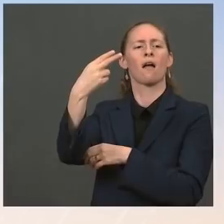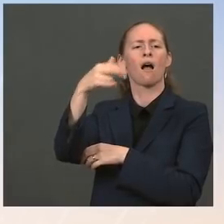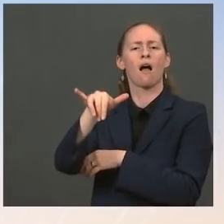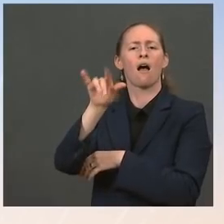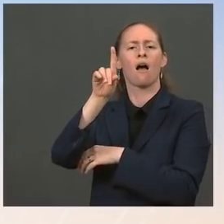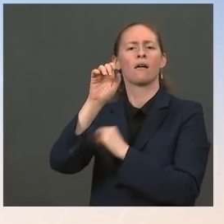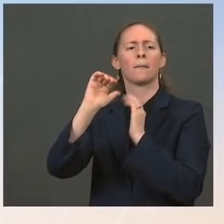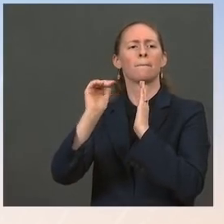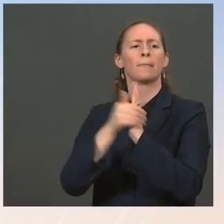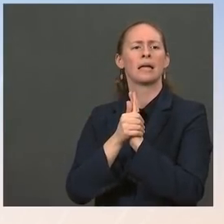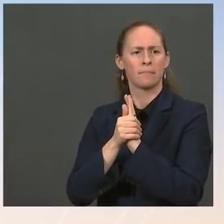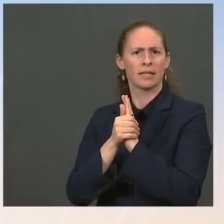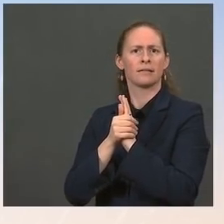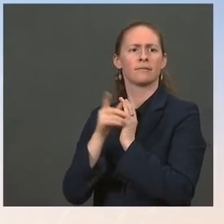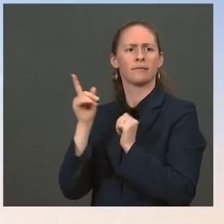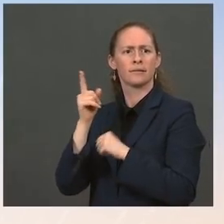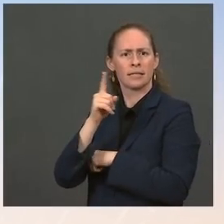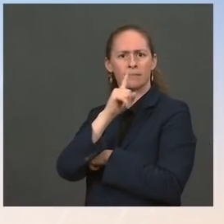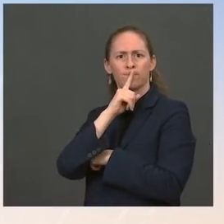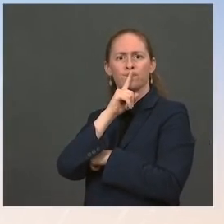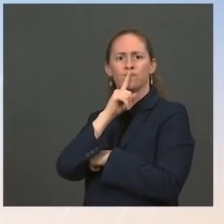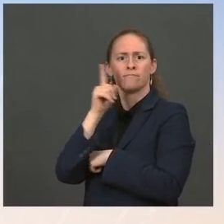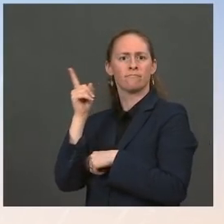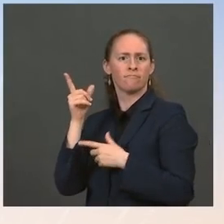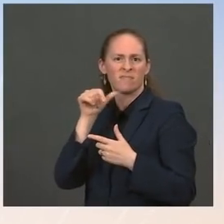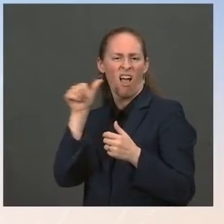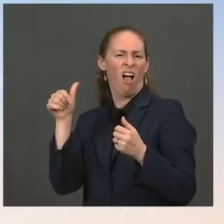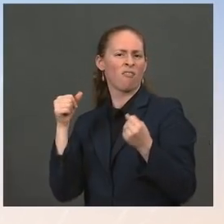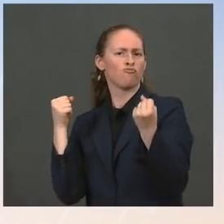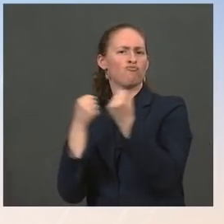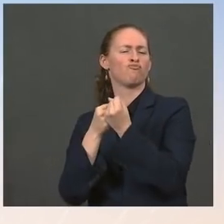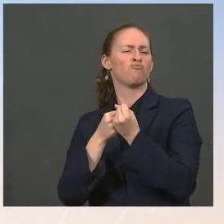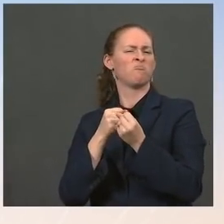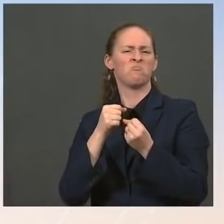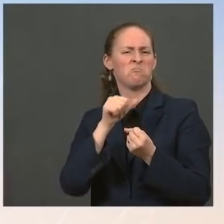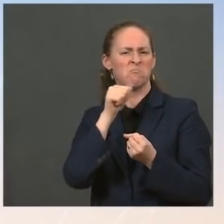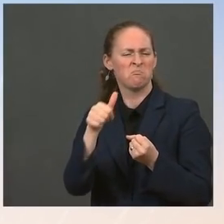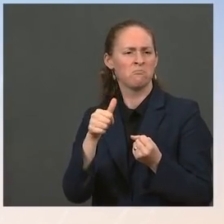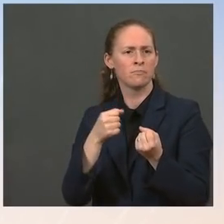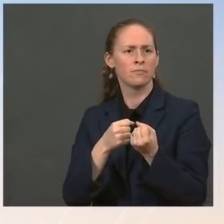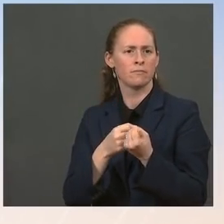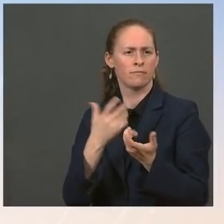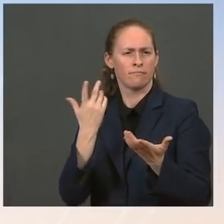As you mentioned, you know, he made that clear in his budget blueprint; he made that clear as a candidate, when he was running for President.